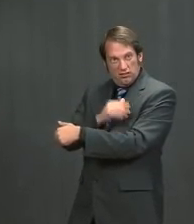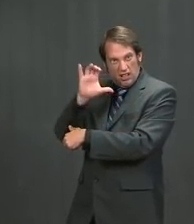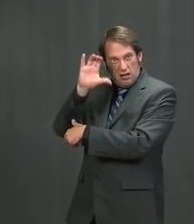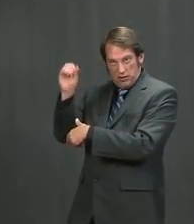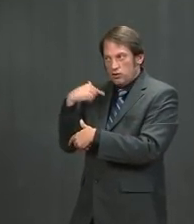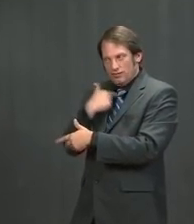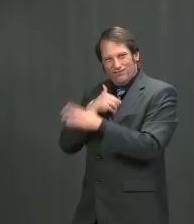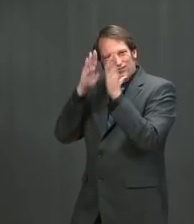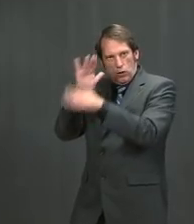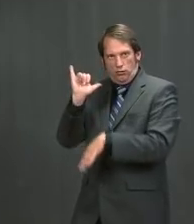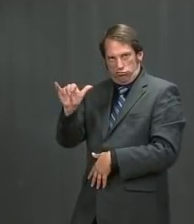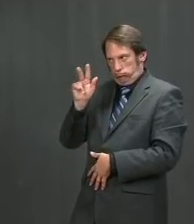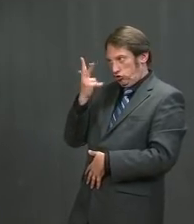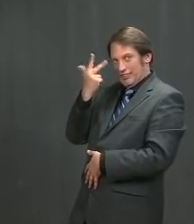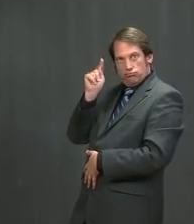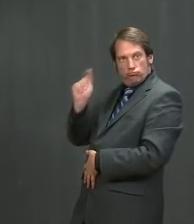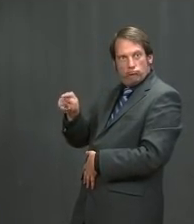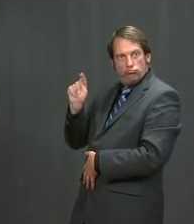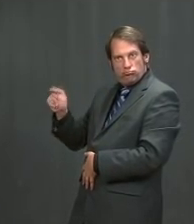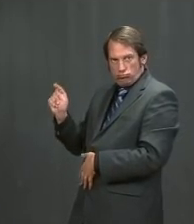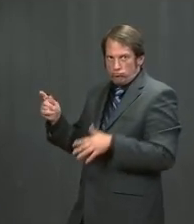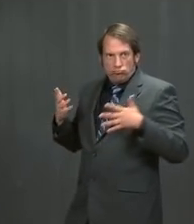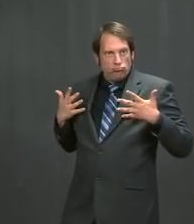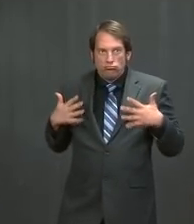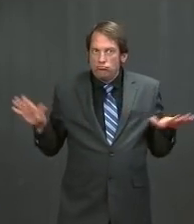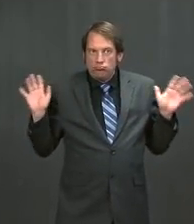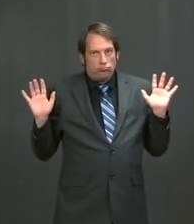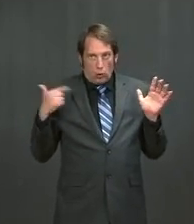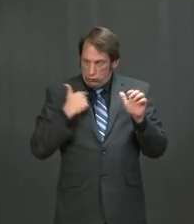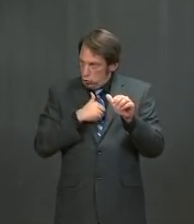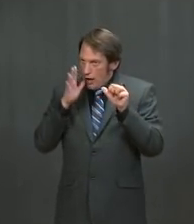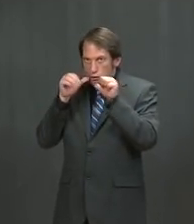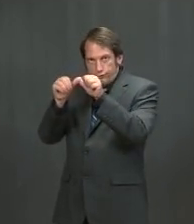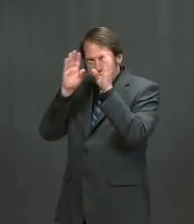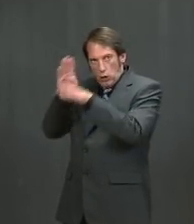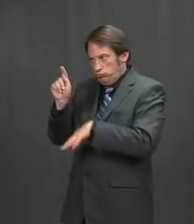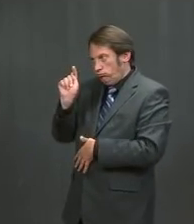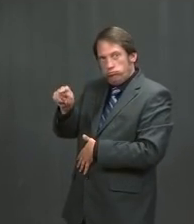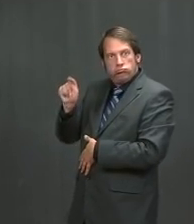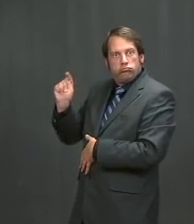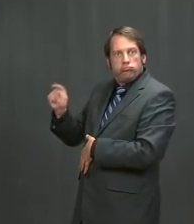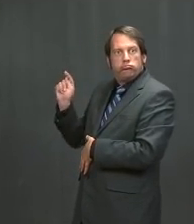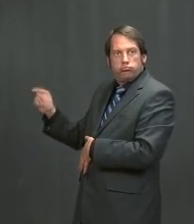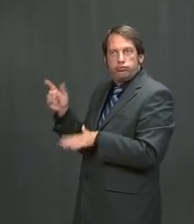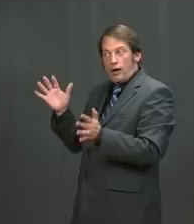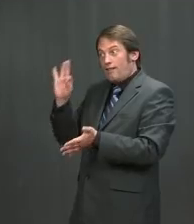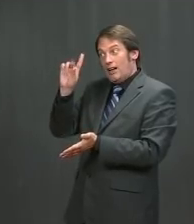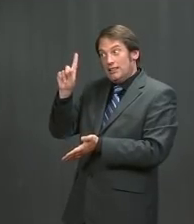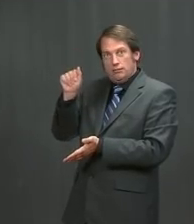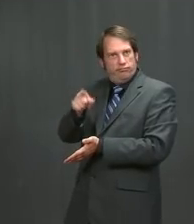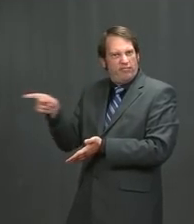So I would anticipate we continue to focus on the vaccines that are FDA-approved. Go ahead. You've been very patient. The Press: Thanks. I just have a question